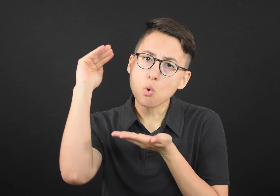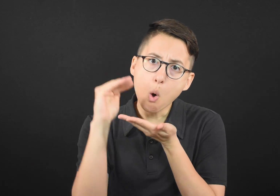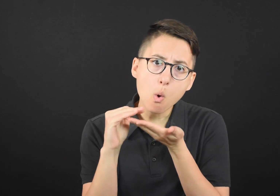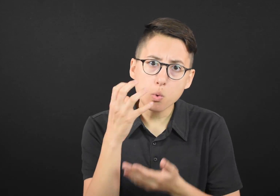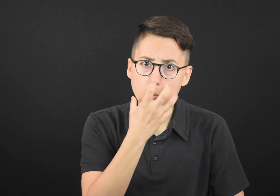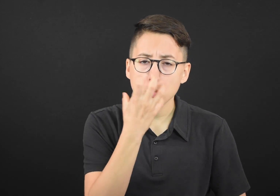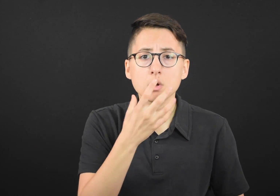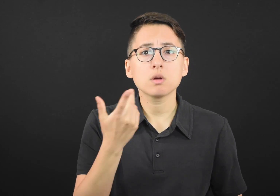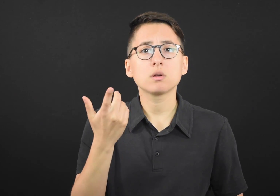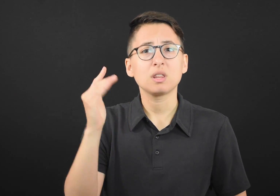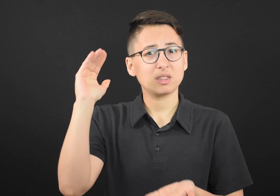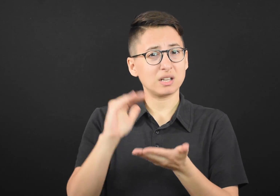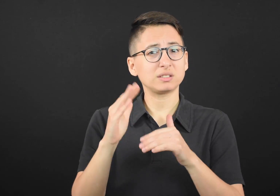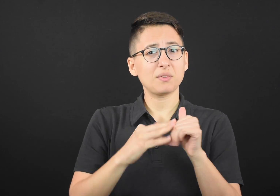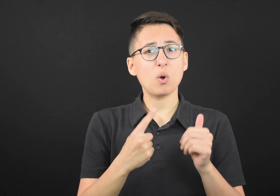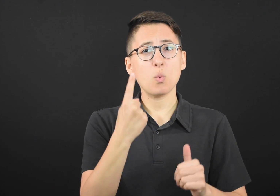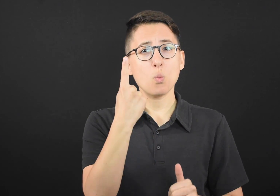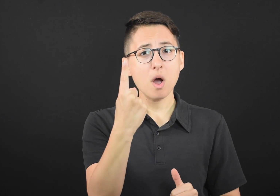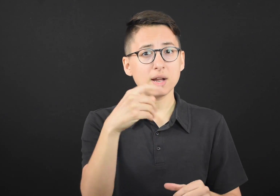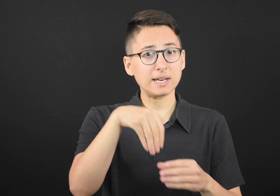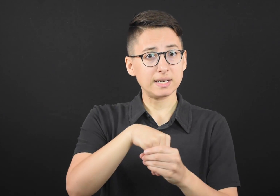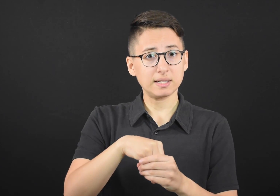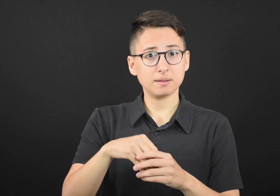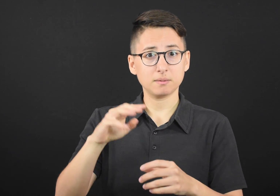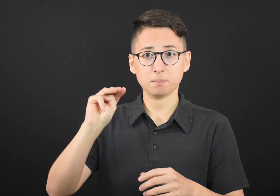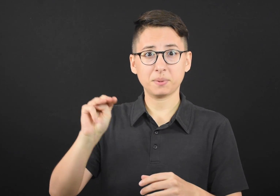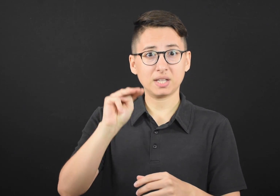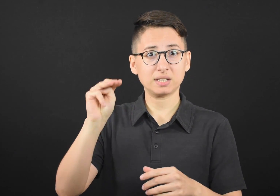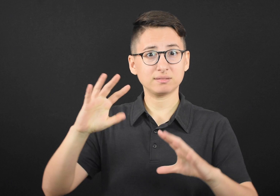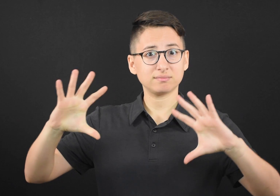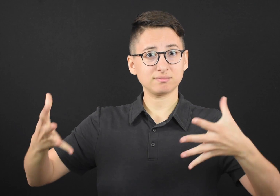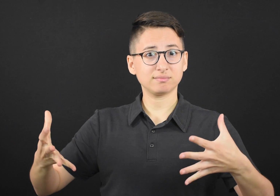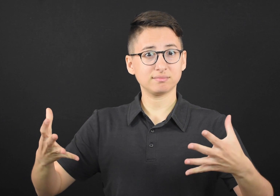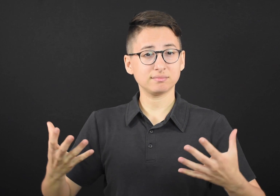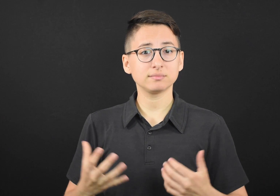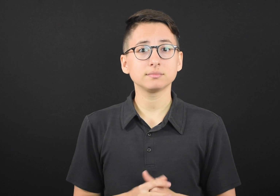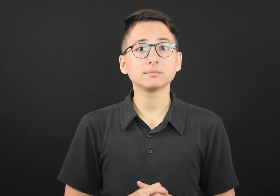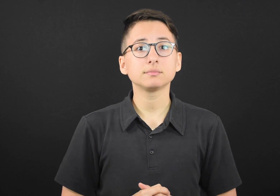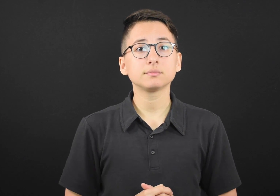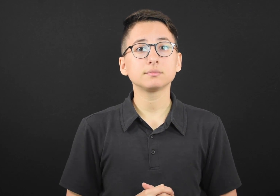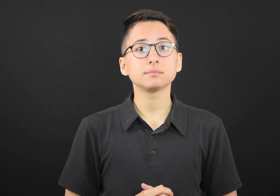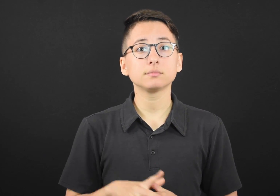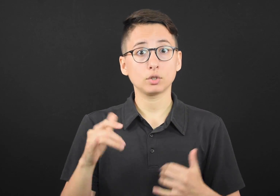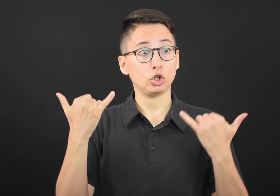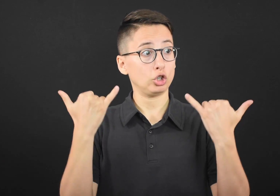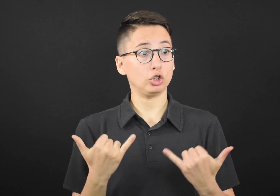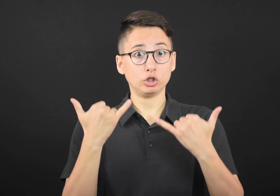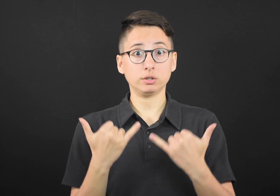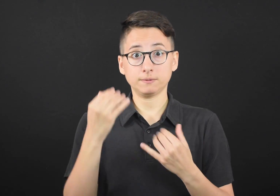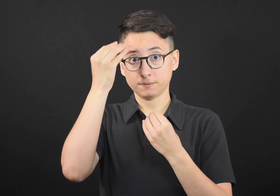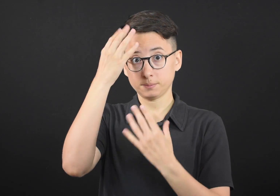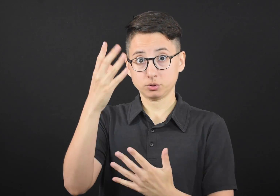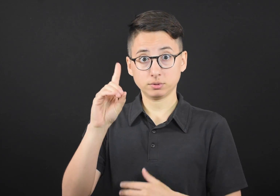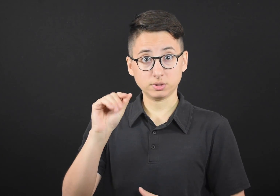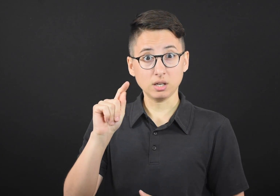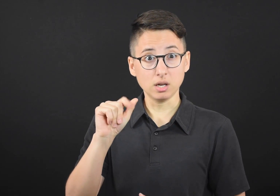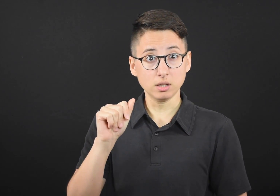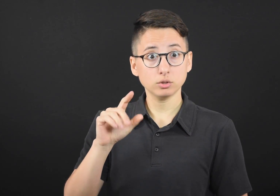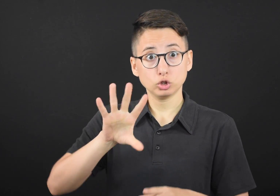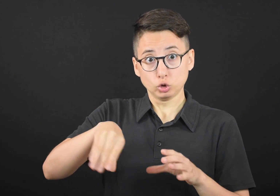than one in a million. Data to date, including safety follow-up